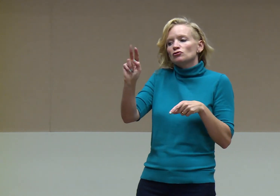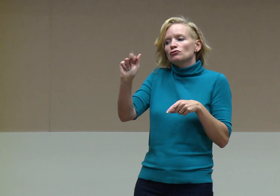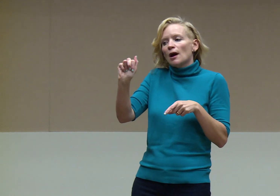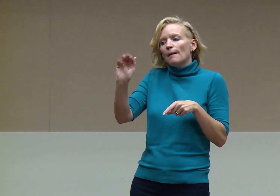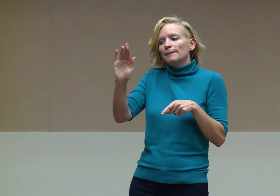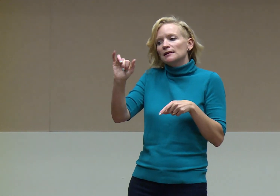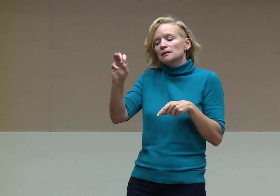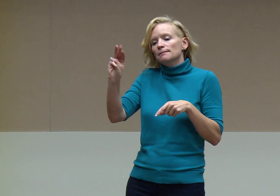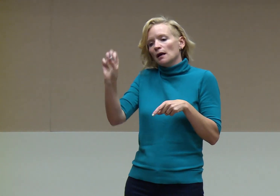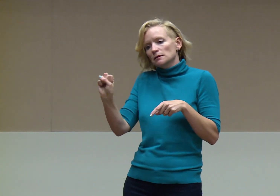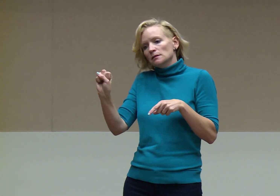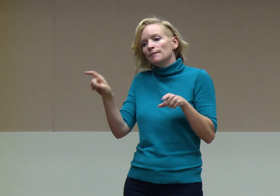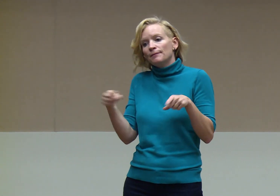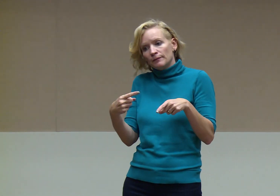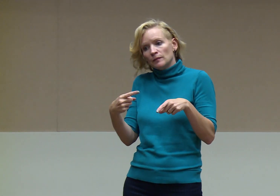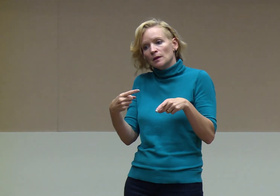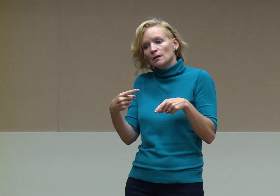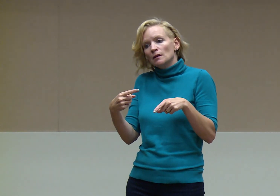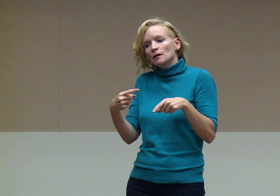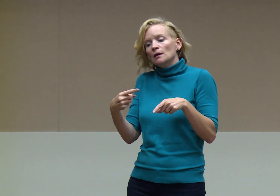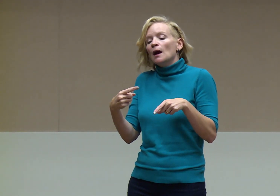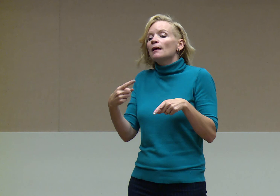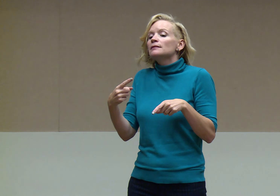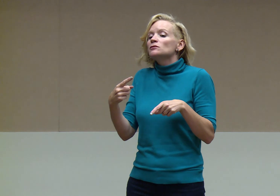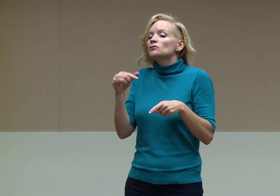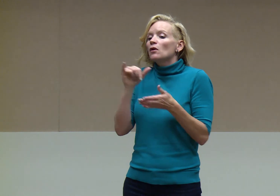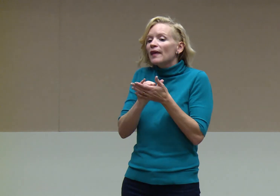My own topic was strabismus. Strabismus.